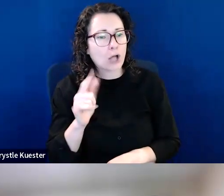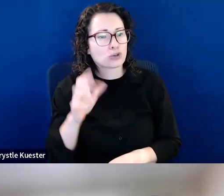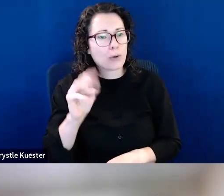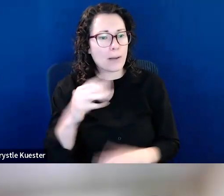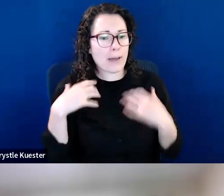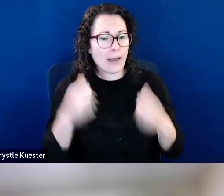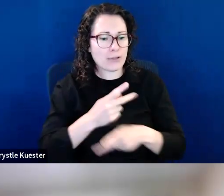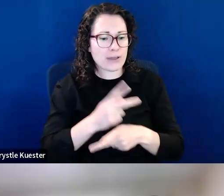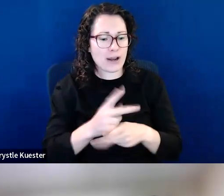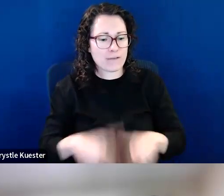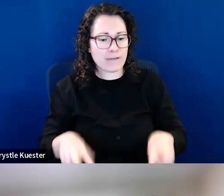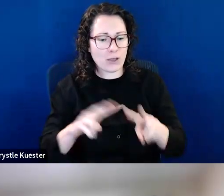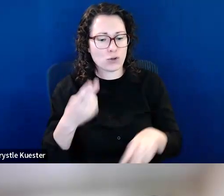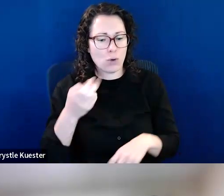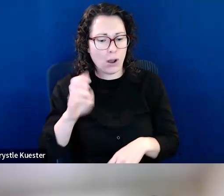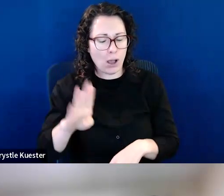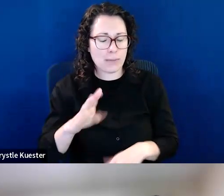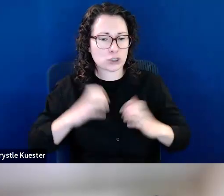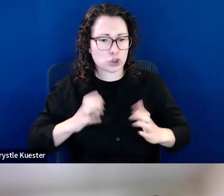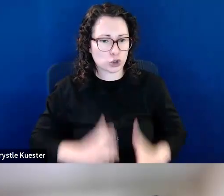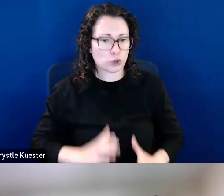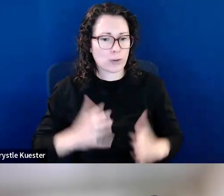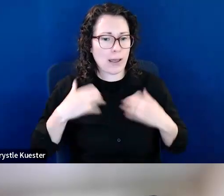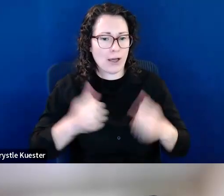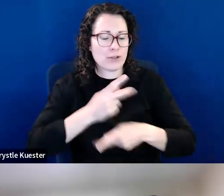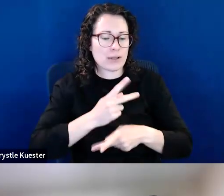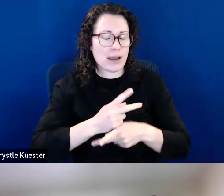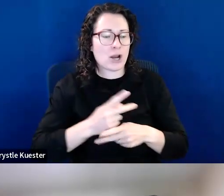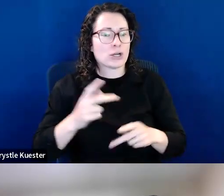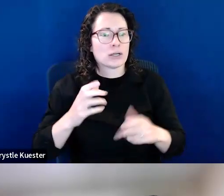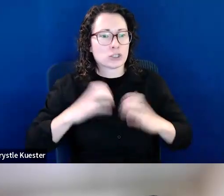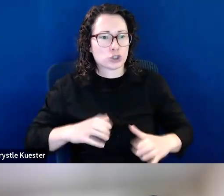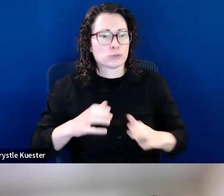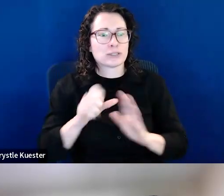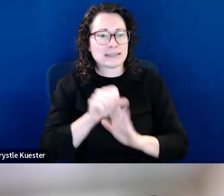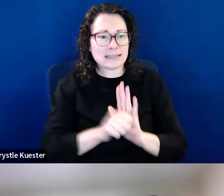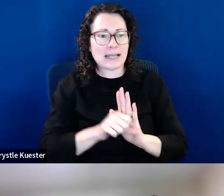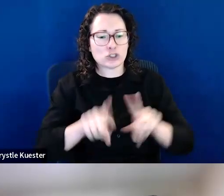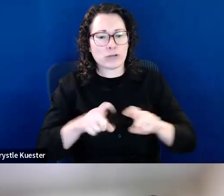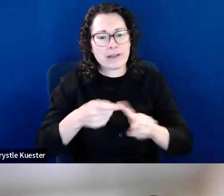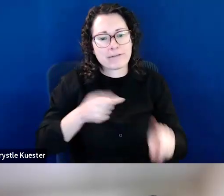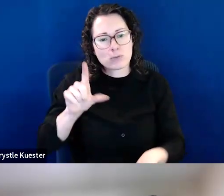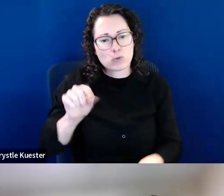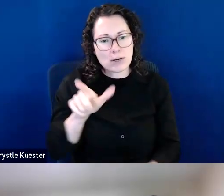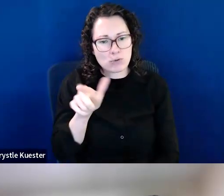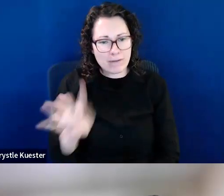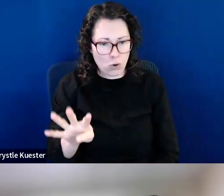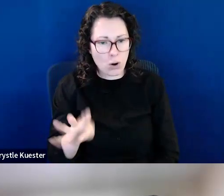Value Hubs Consumer Health Care Experience State Survey from 2024. So, it's a little bit old,